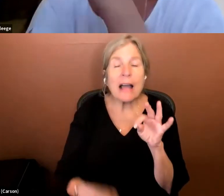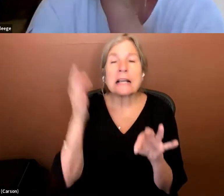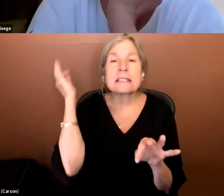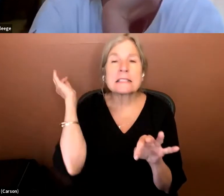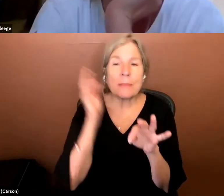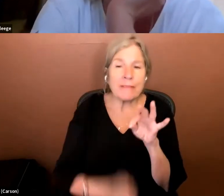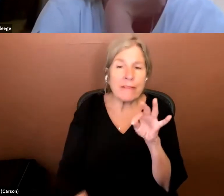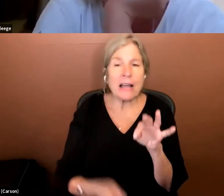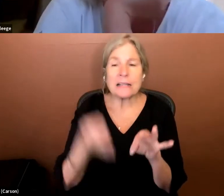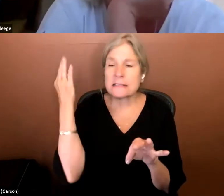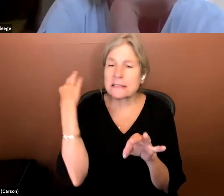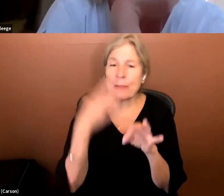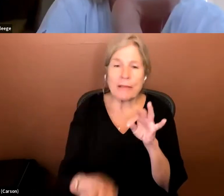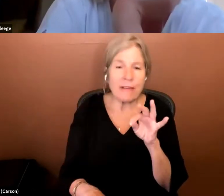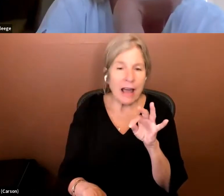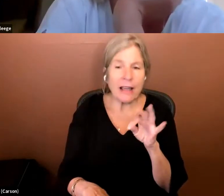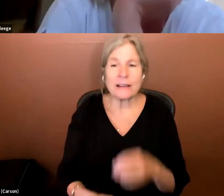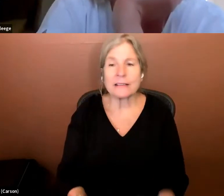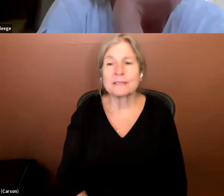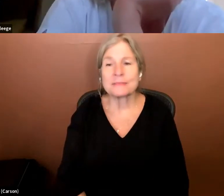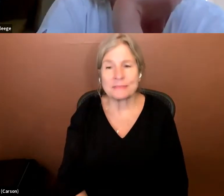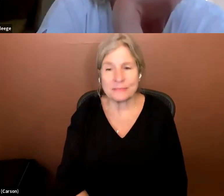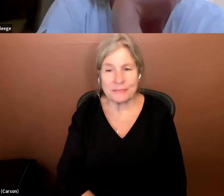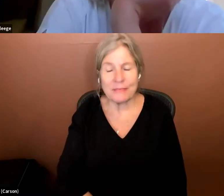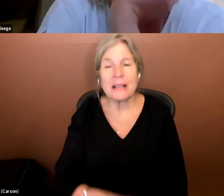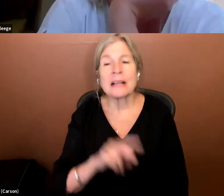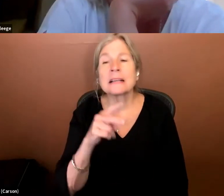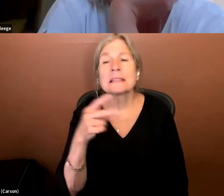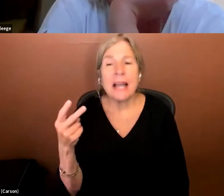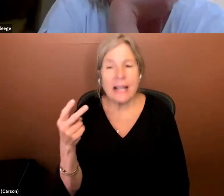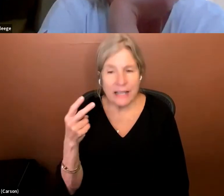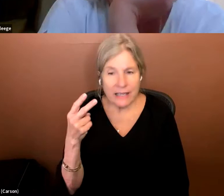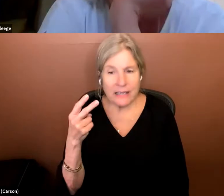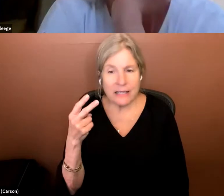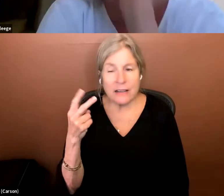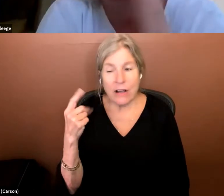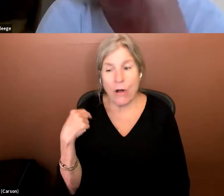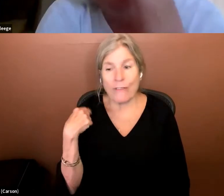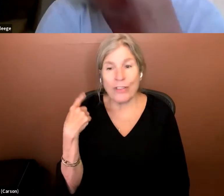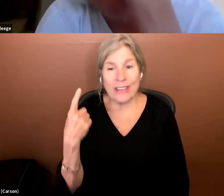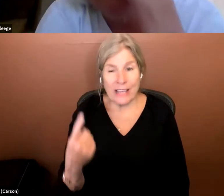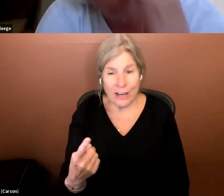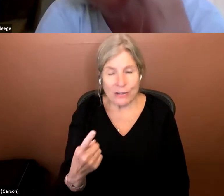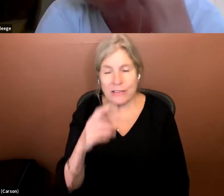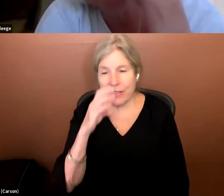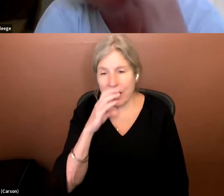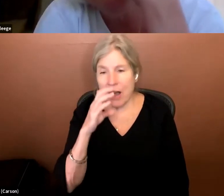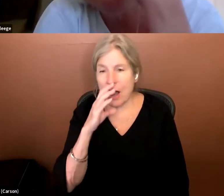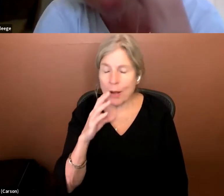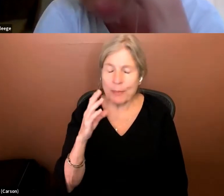, simplify. Second, over the years, the comic genre has developed